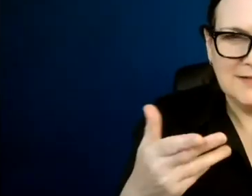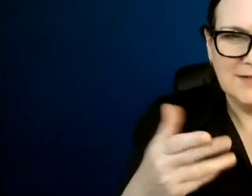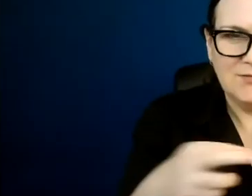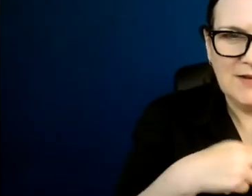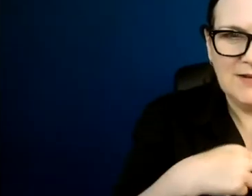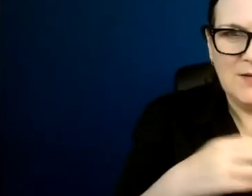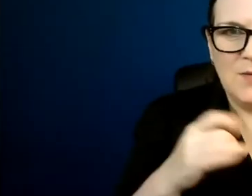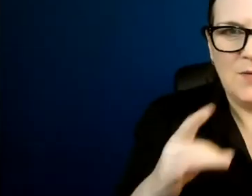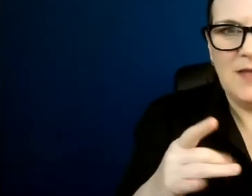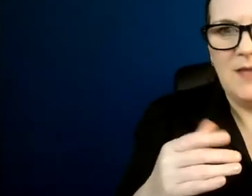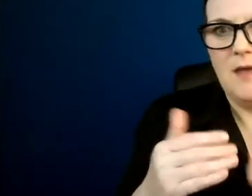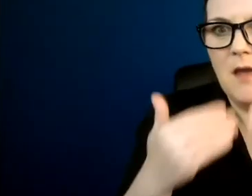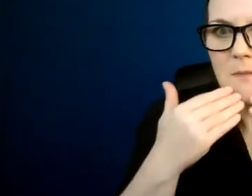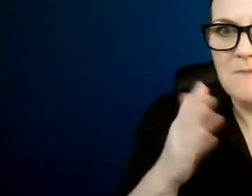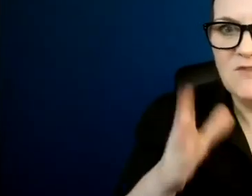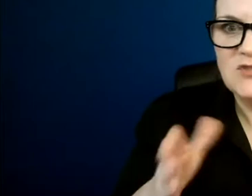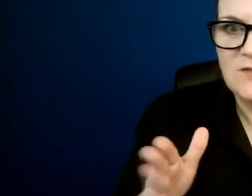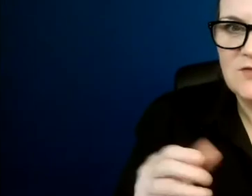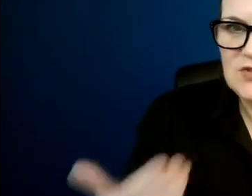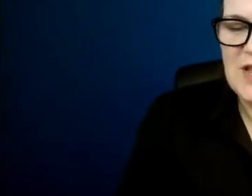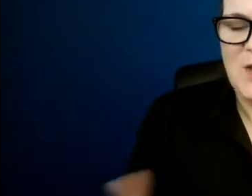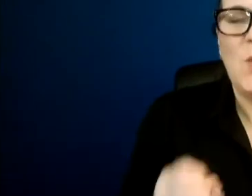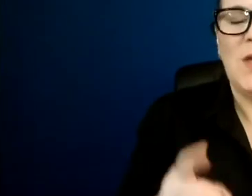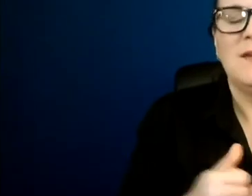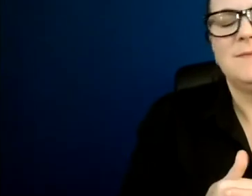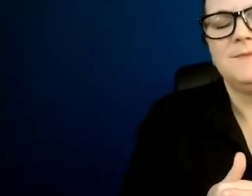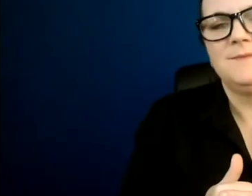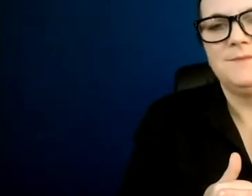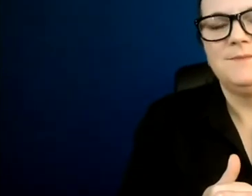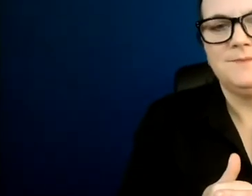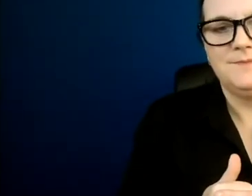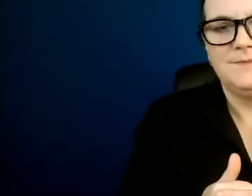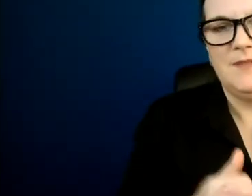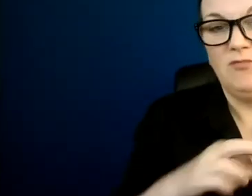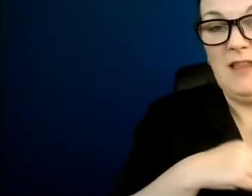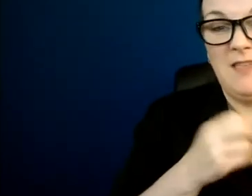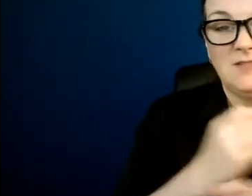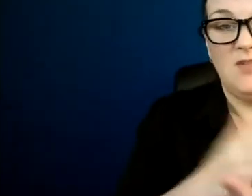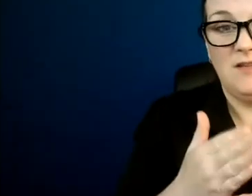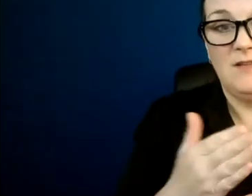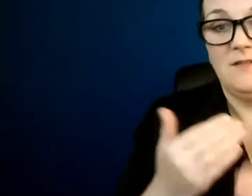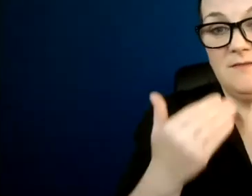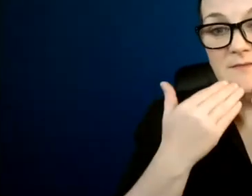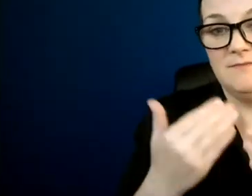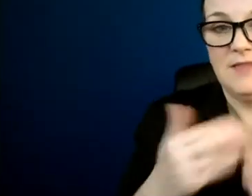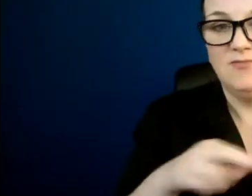Will I cut off now? So really that's it Patricia, those two challenges. There is many more,